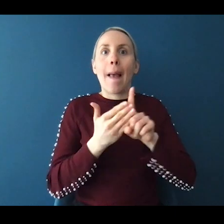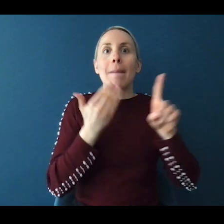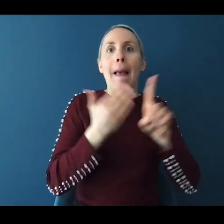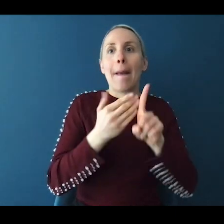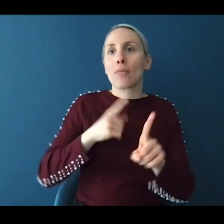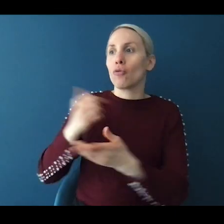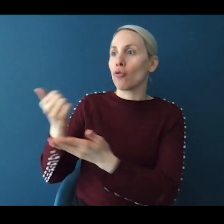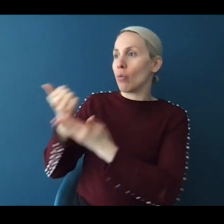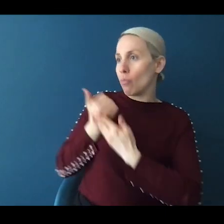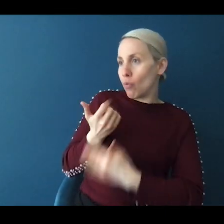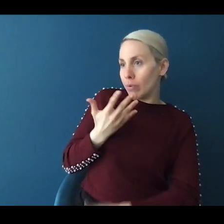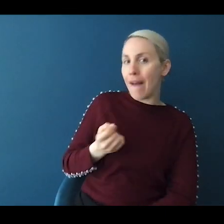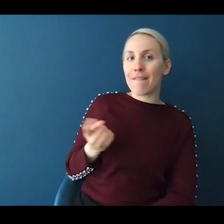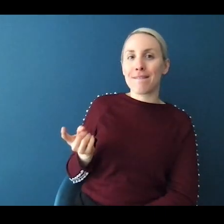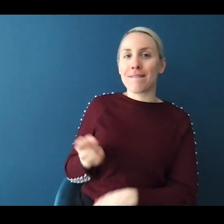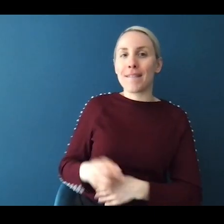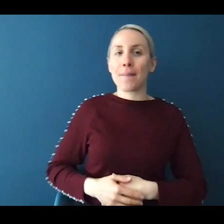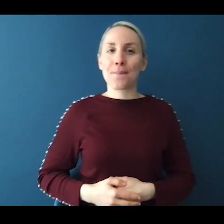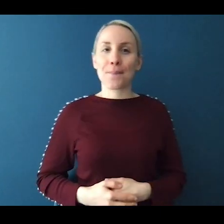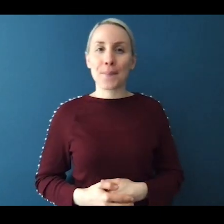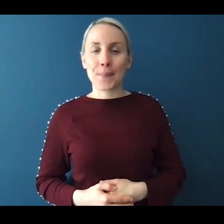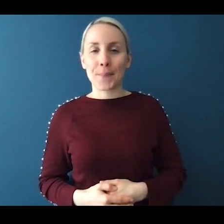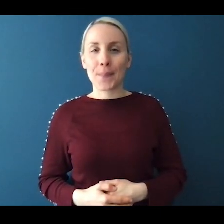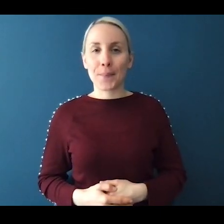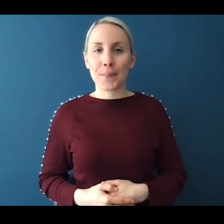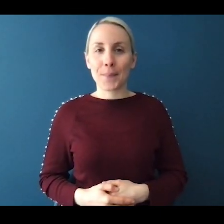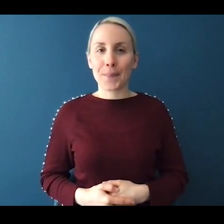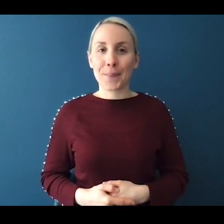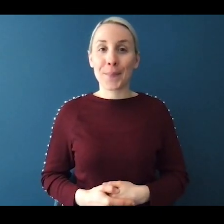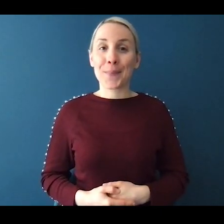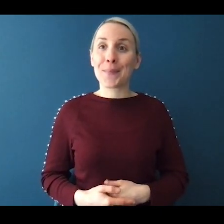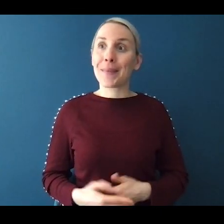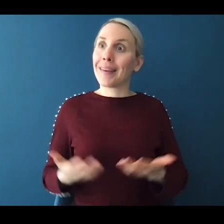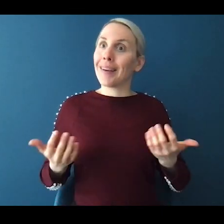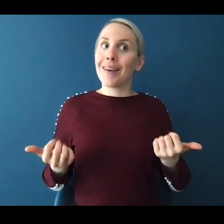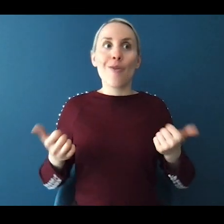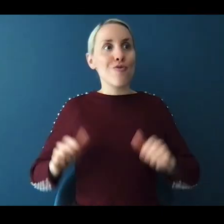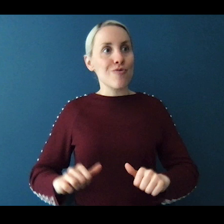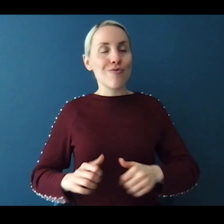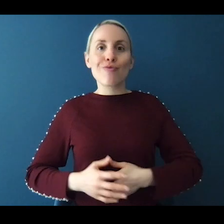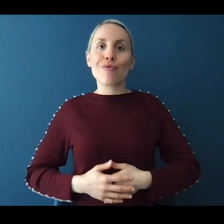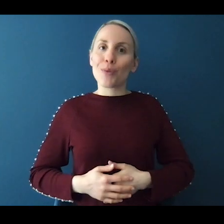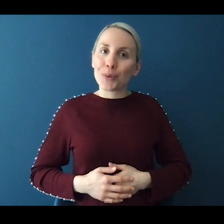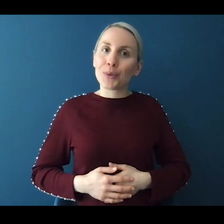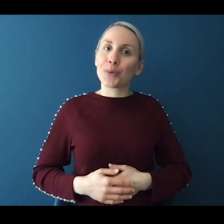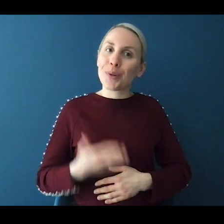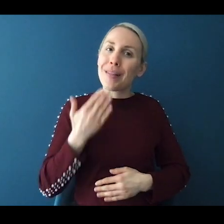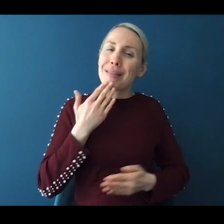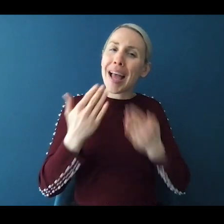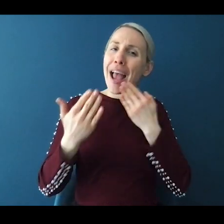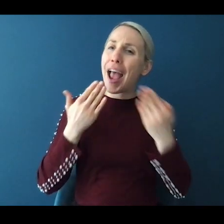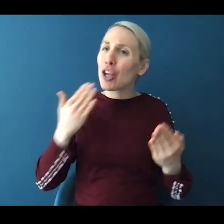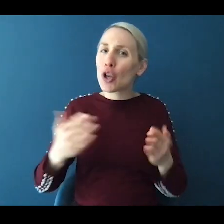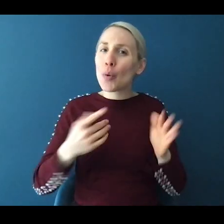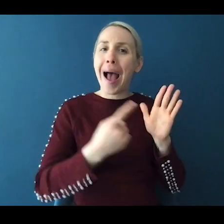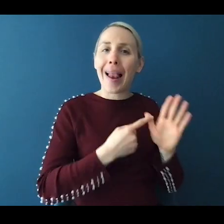get you there so yeah. So thank you firstly so much to Alejandra